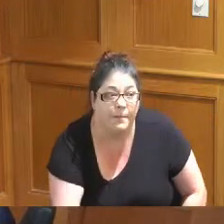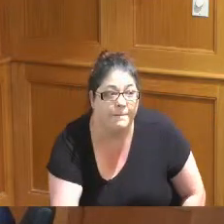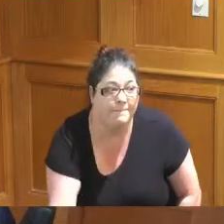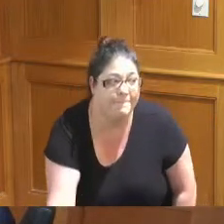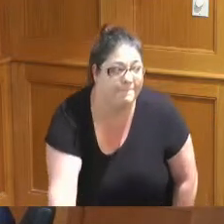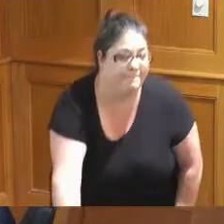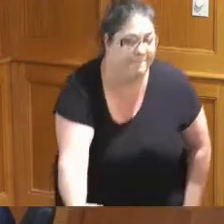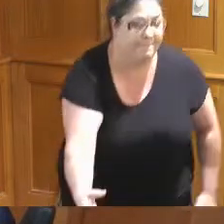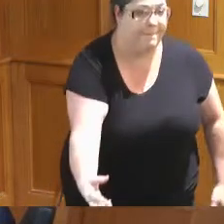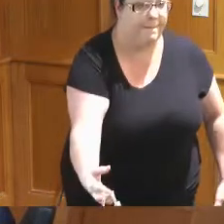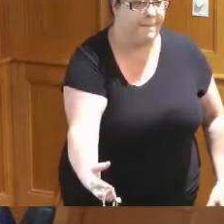amen amen